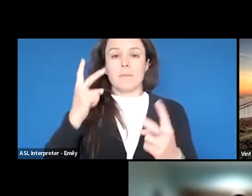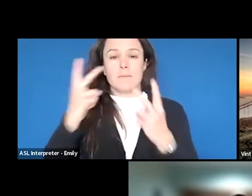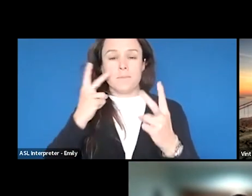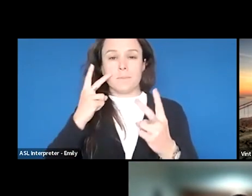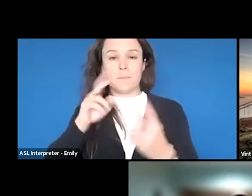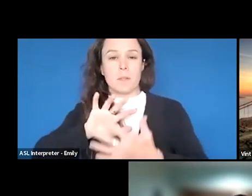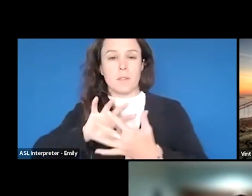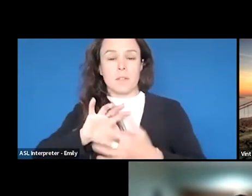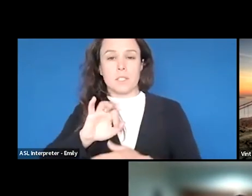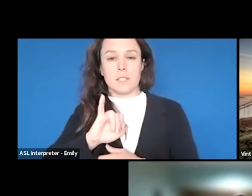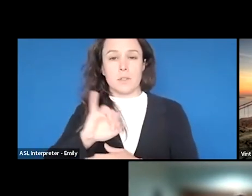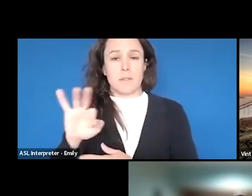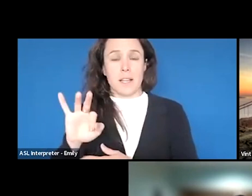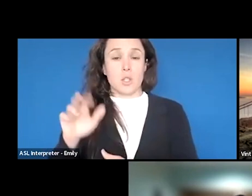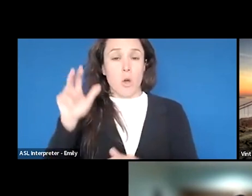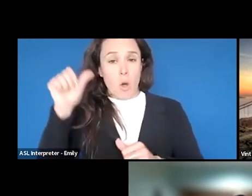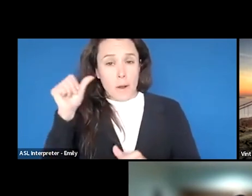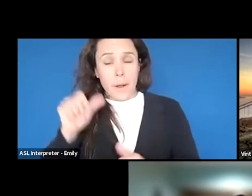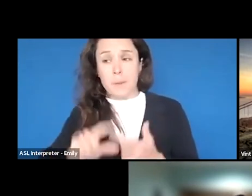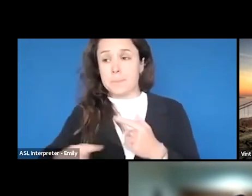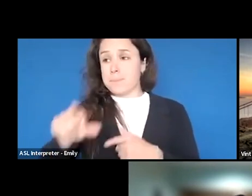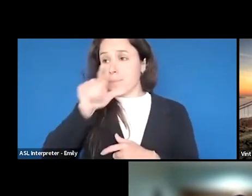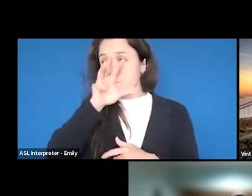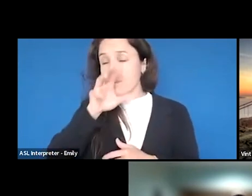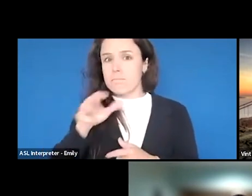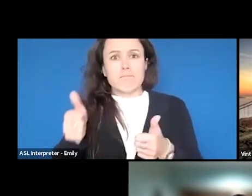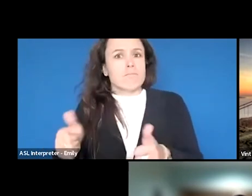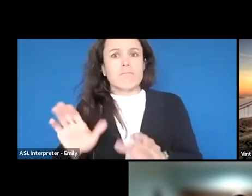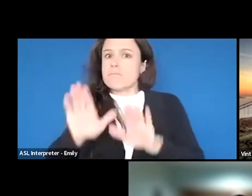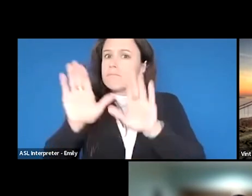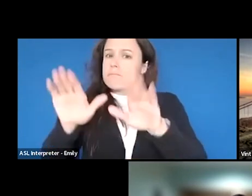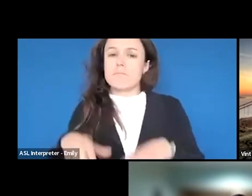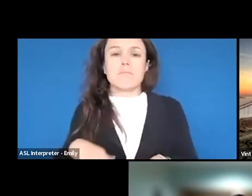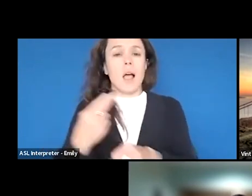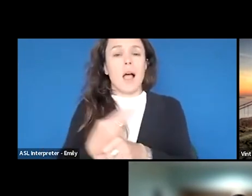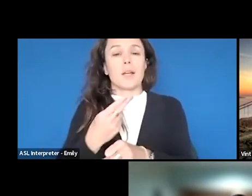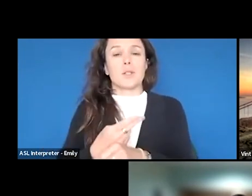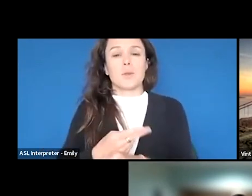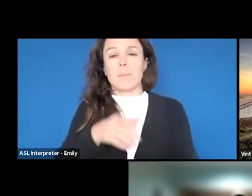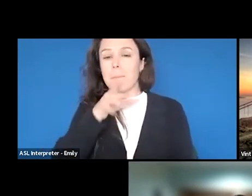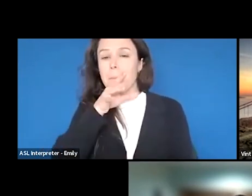Audio interfaces, speaking interfaces are wonderful – I use Alexa and Siri. I think